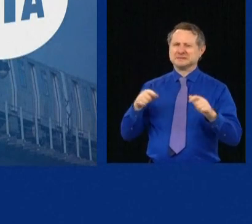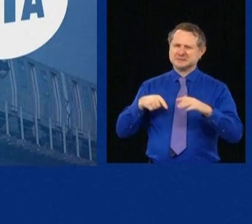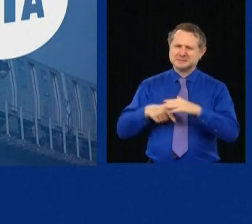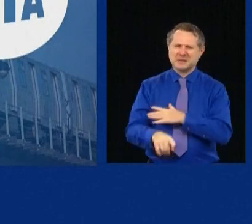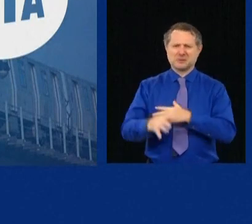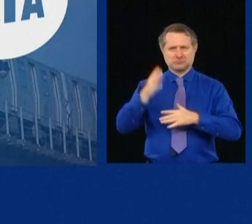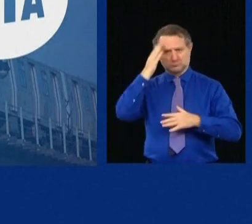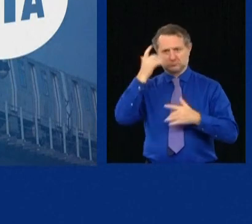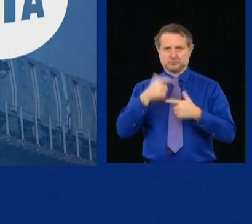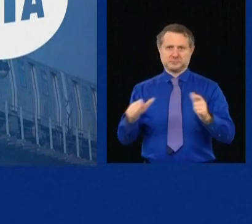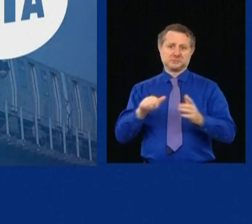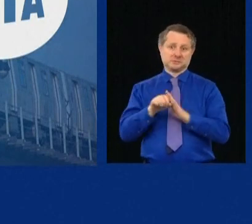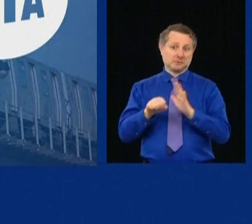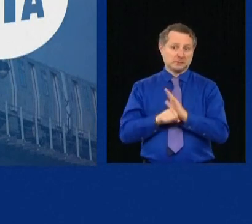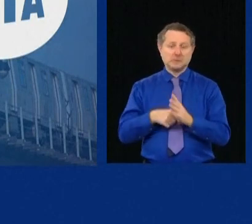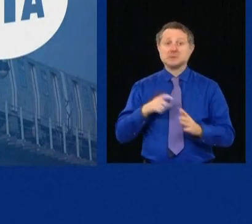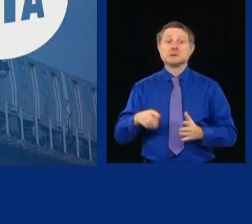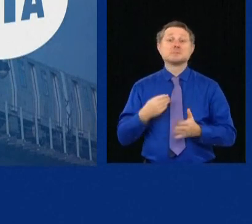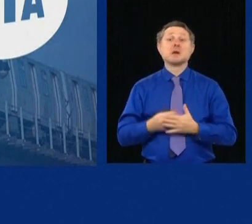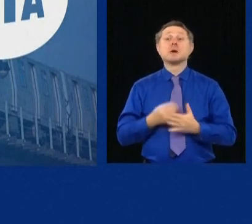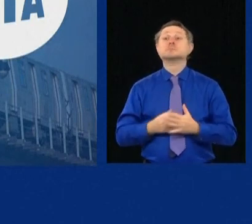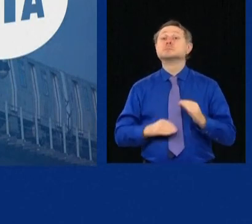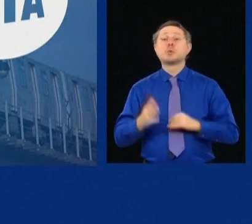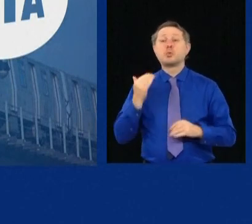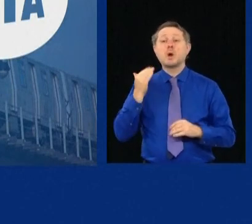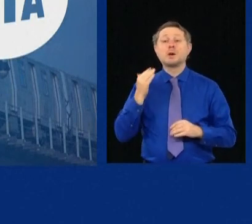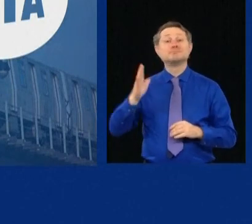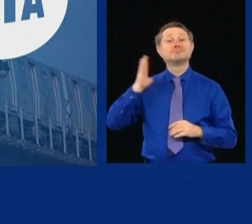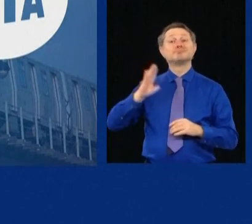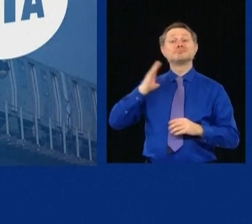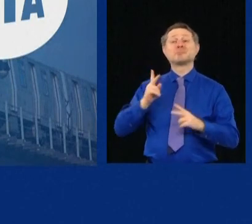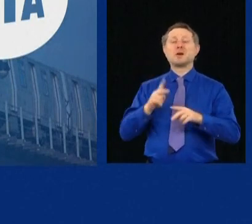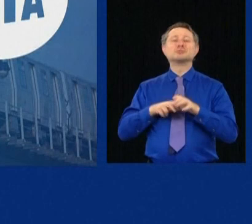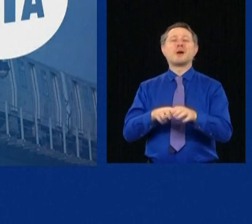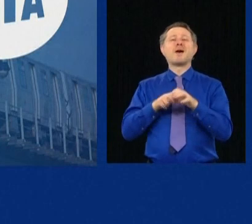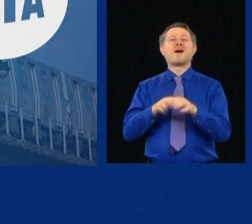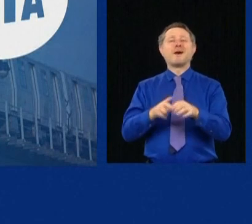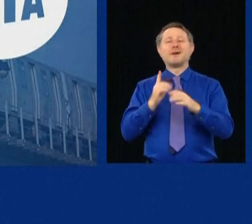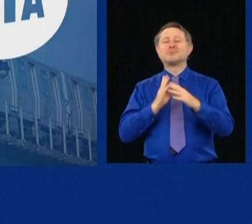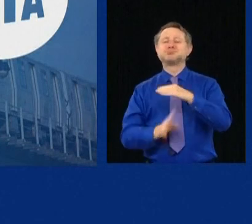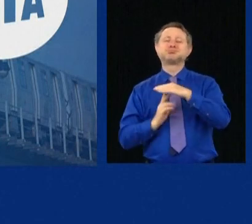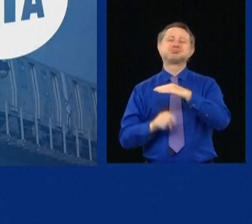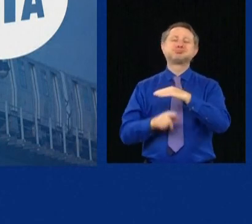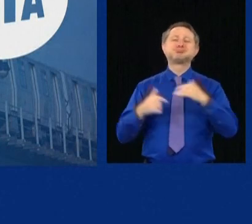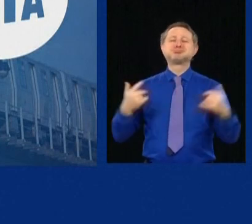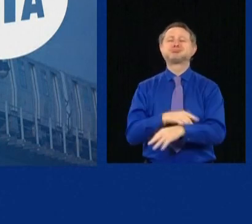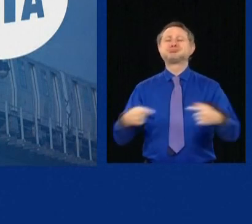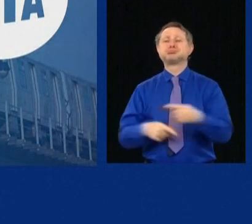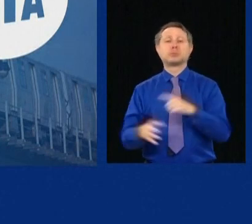PAYMENT TO THE MTA WHICH IS A VERY LARGE TRANSPORTATION AGENCY IN THE STATE WHICH DESPERATELY